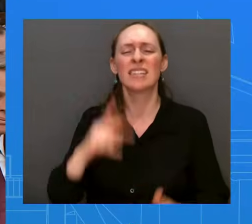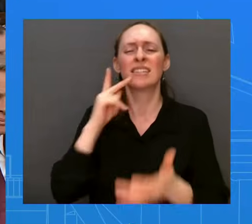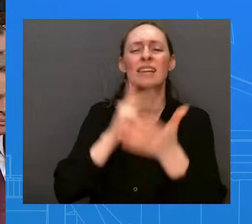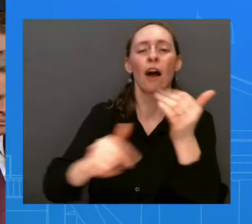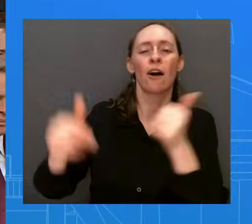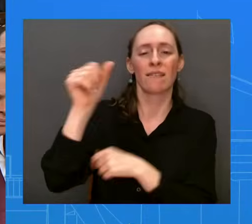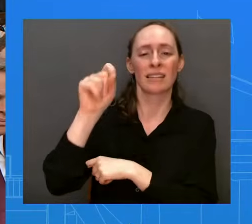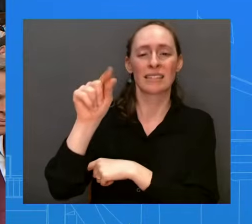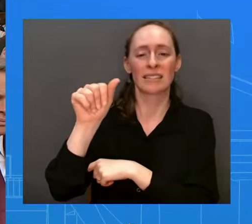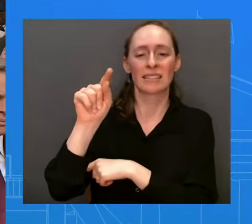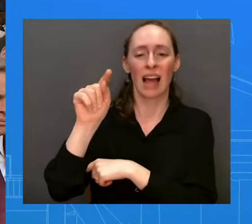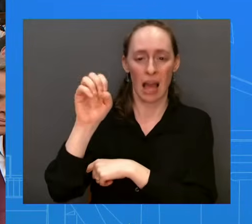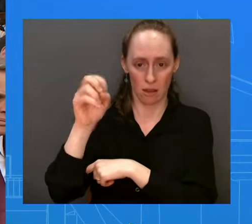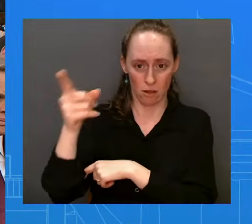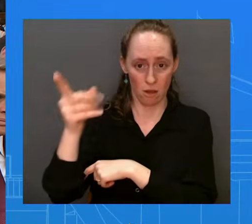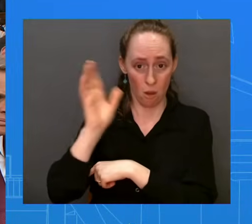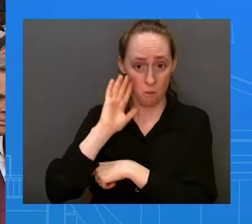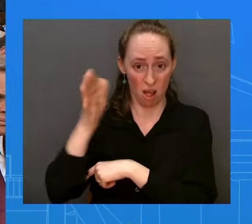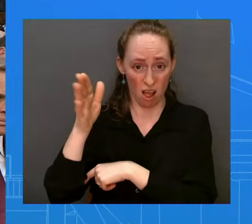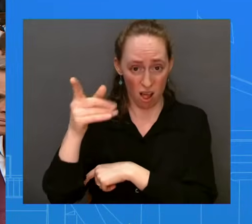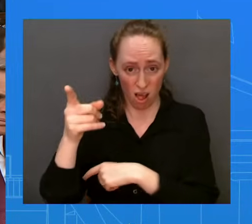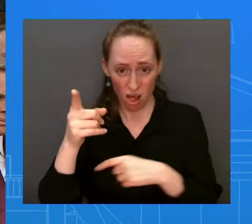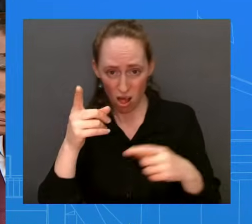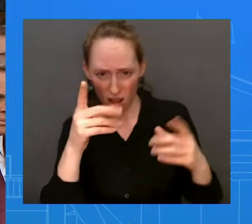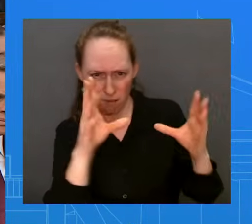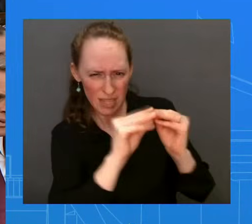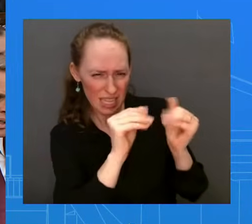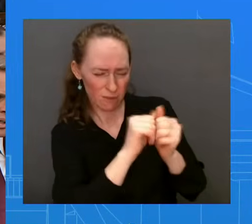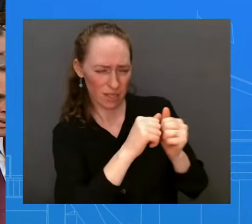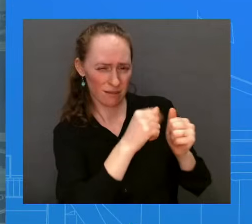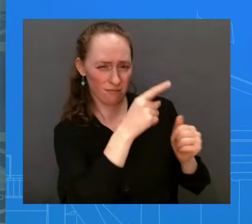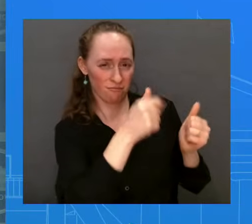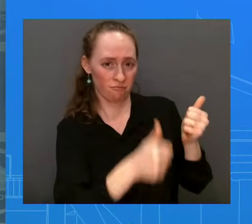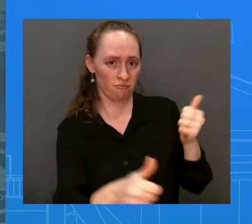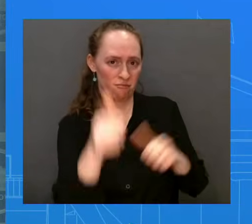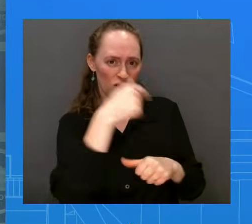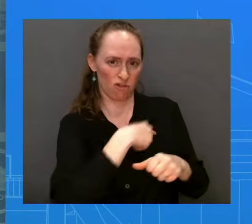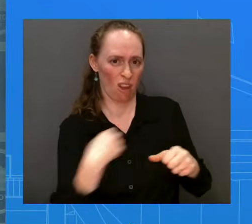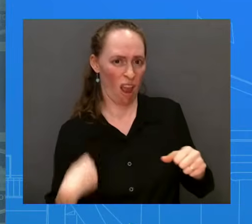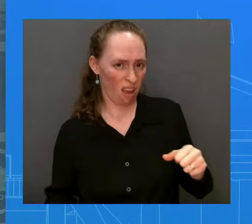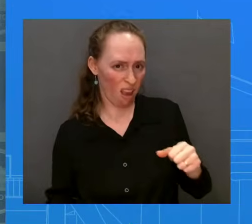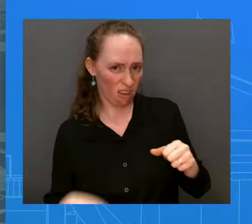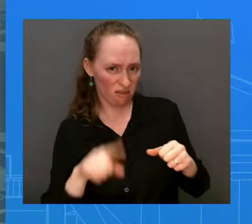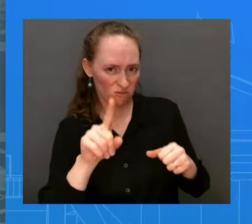at the Munich Security Conference? Mr. Kirby: I'd refer you to the State Department for the Secretary's schedule. I -- I don't have visibility on that.